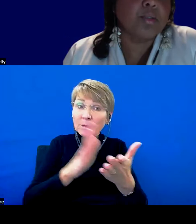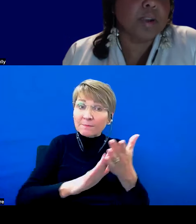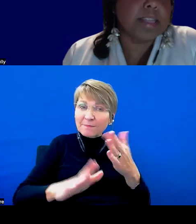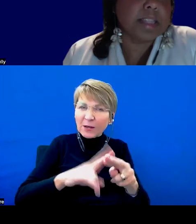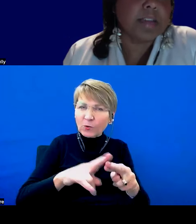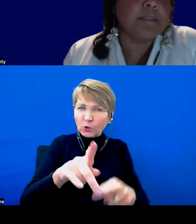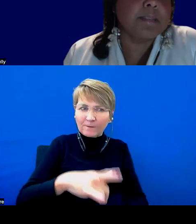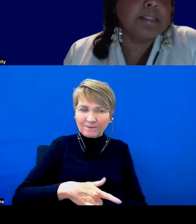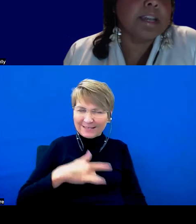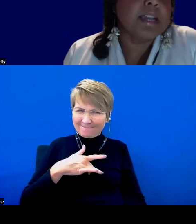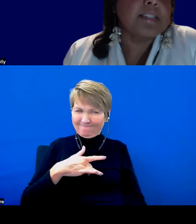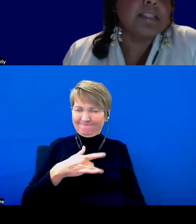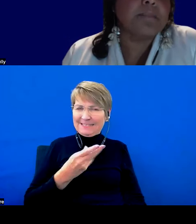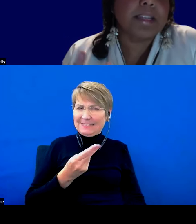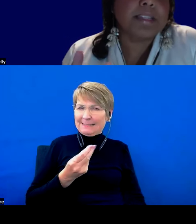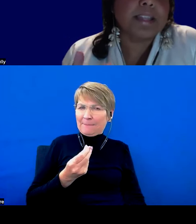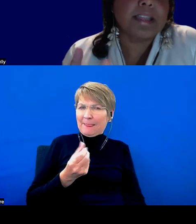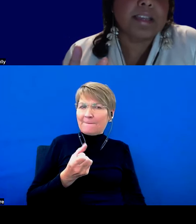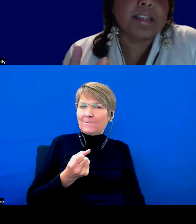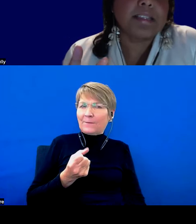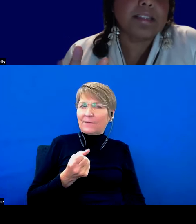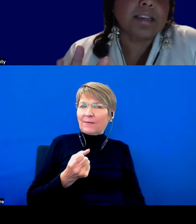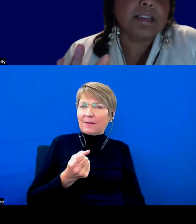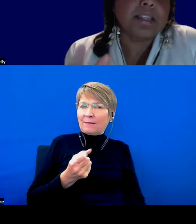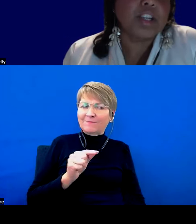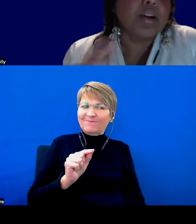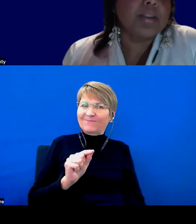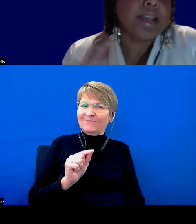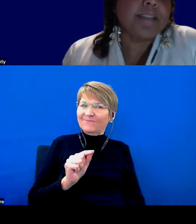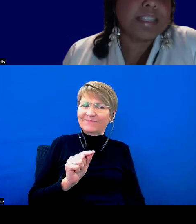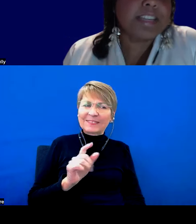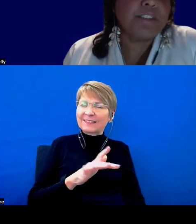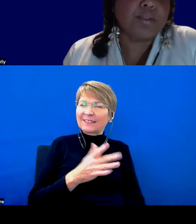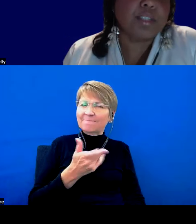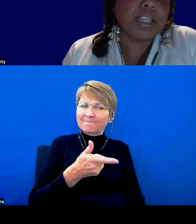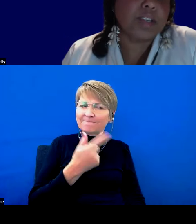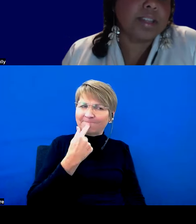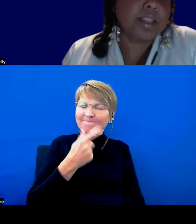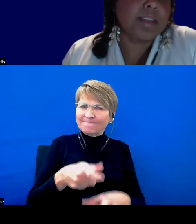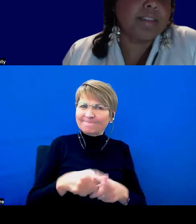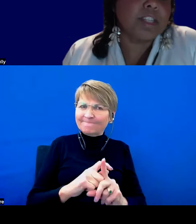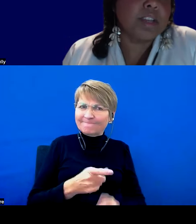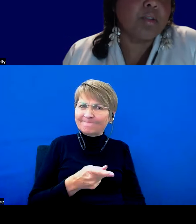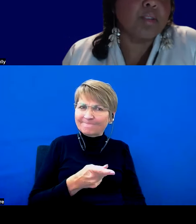as a therapist suspect that the child is having difficulty using their vision or you